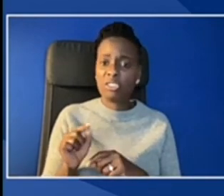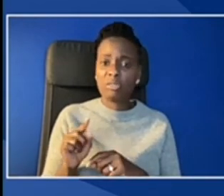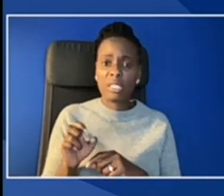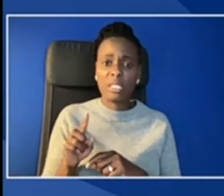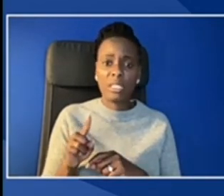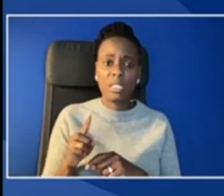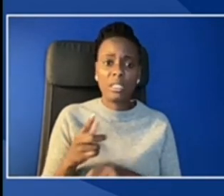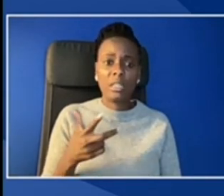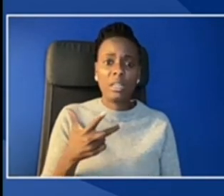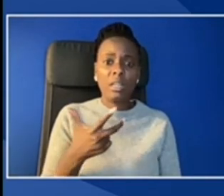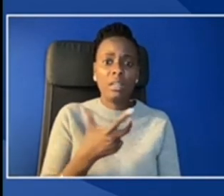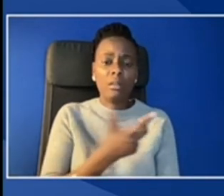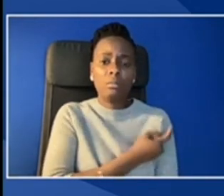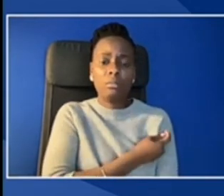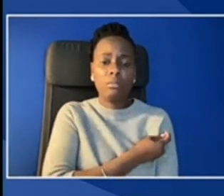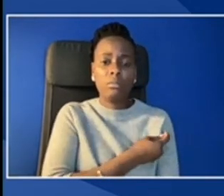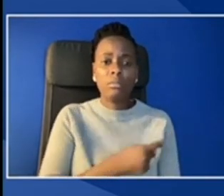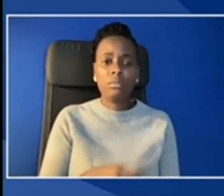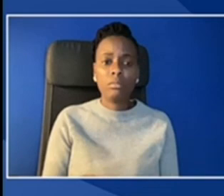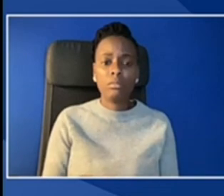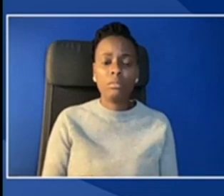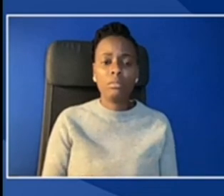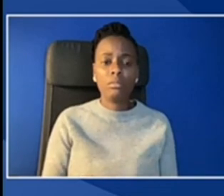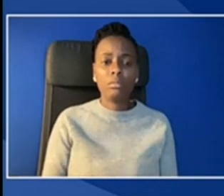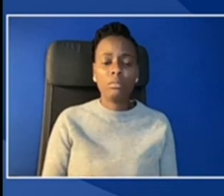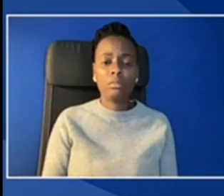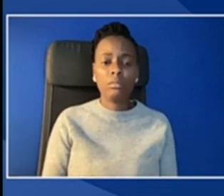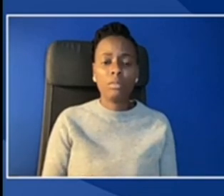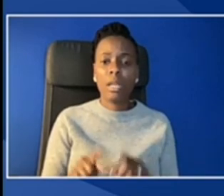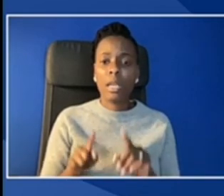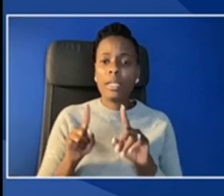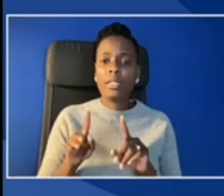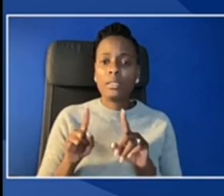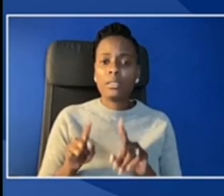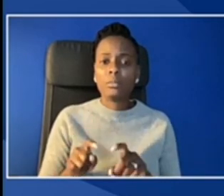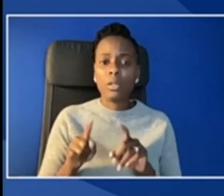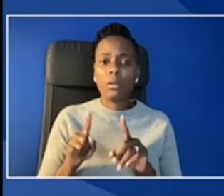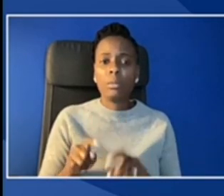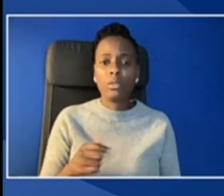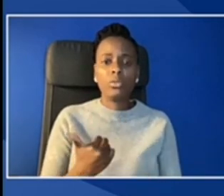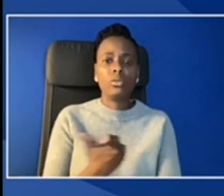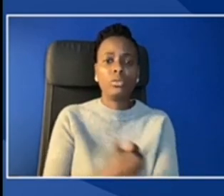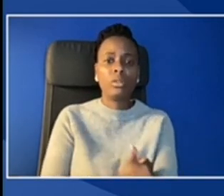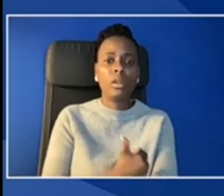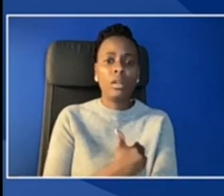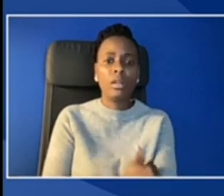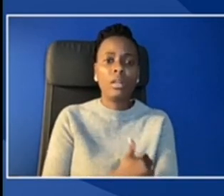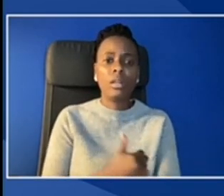experimental drug at the facility, a